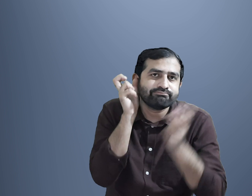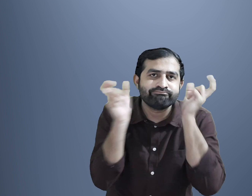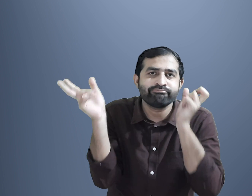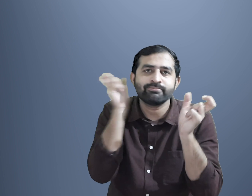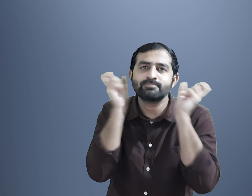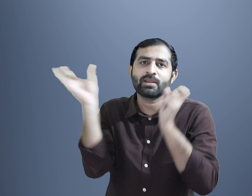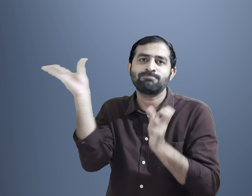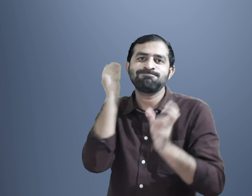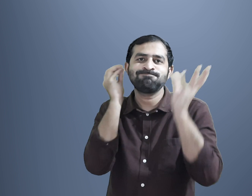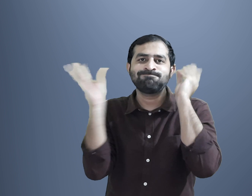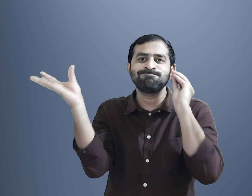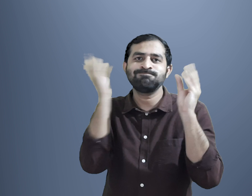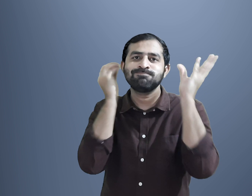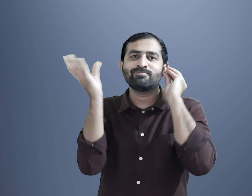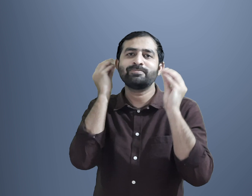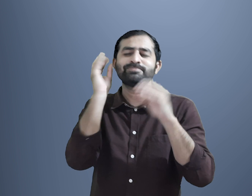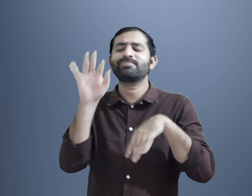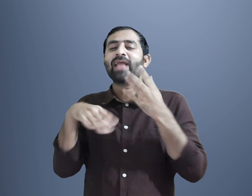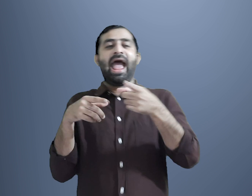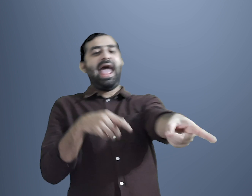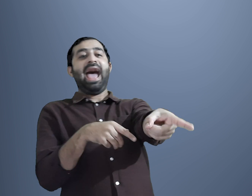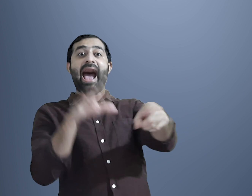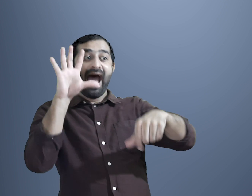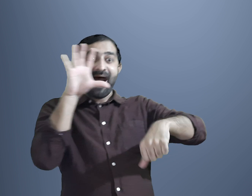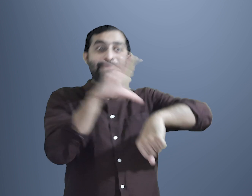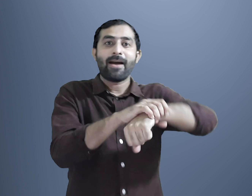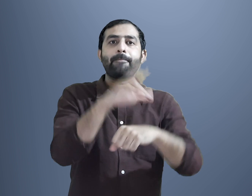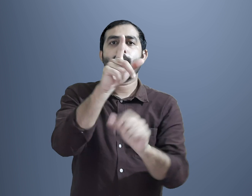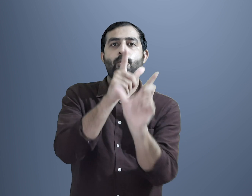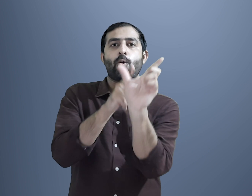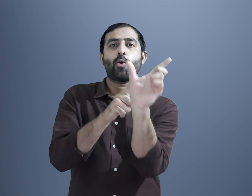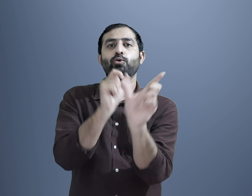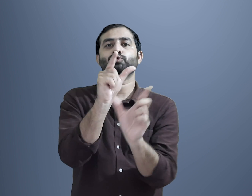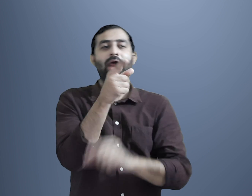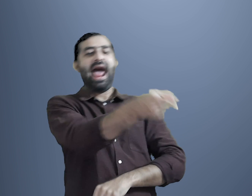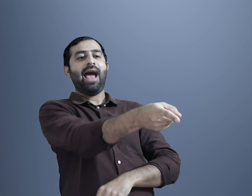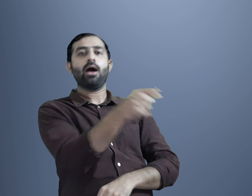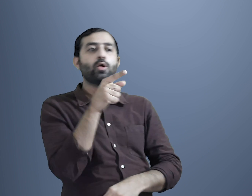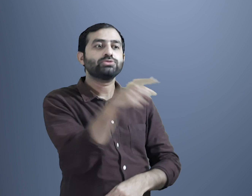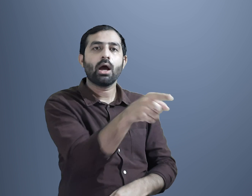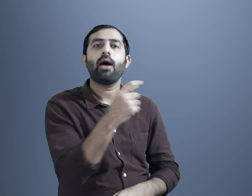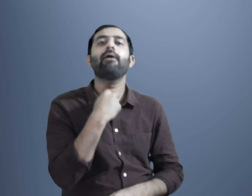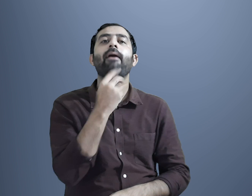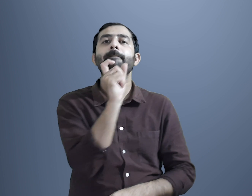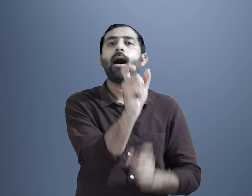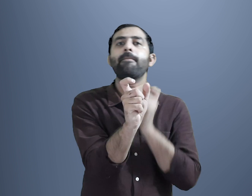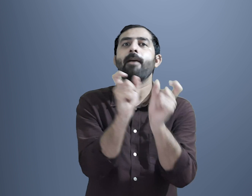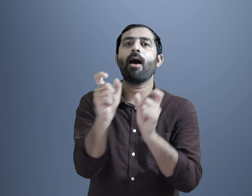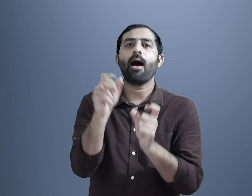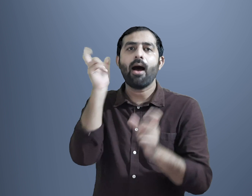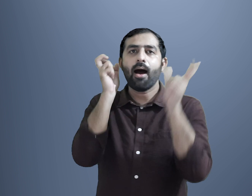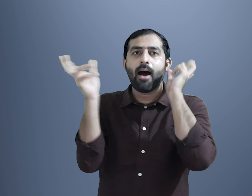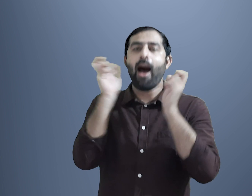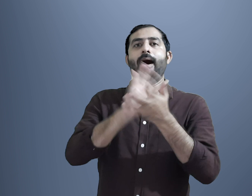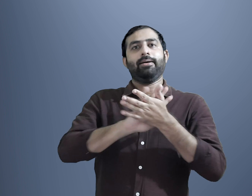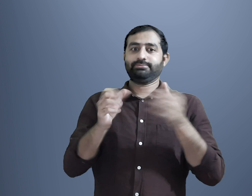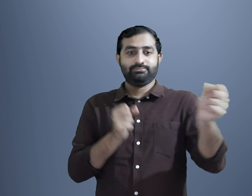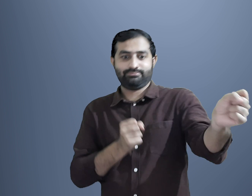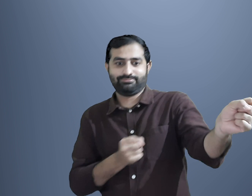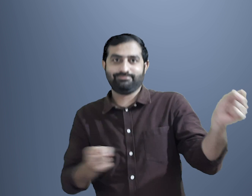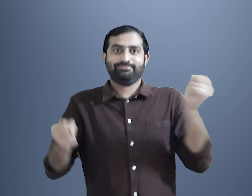When it's the child's turn he/she also repeats the same vocabulary.